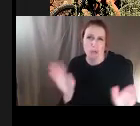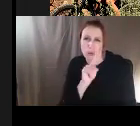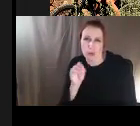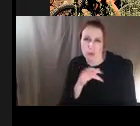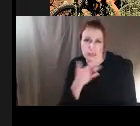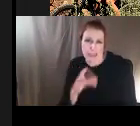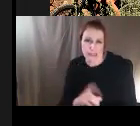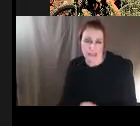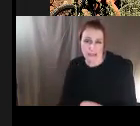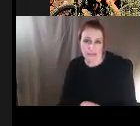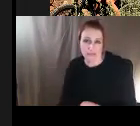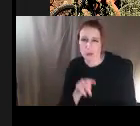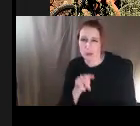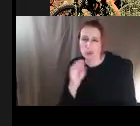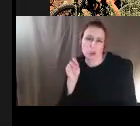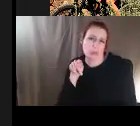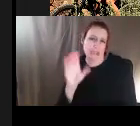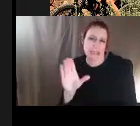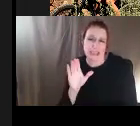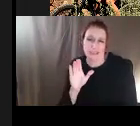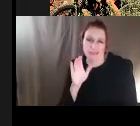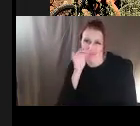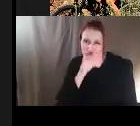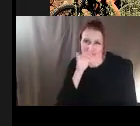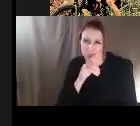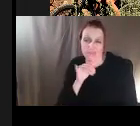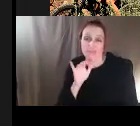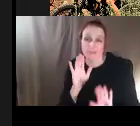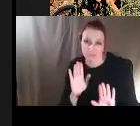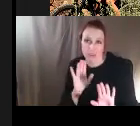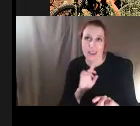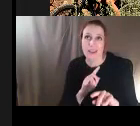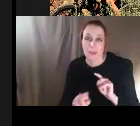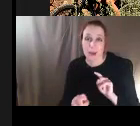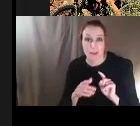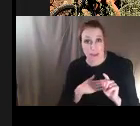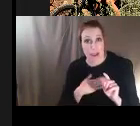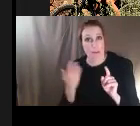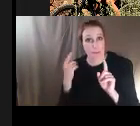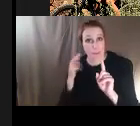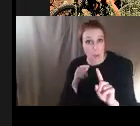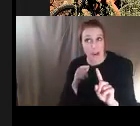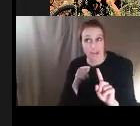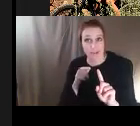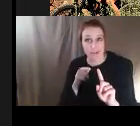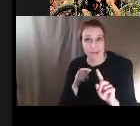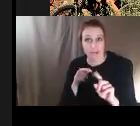carried away. But I want to go back to the beginning of what I said, only the person who experiences, what they